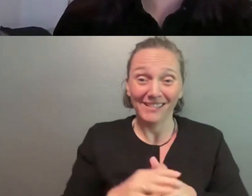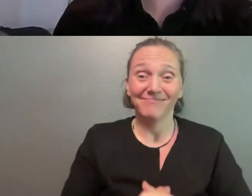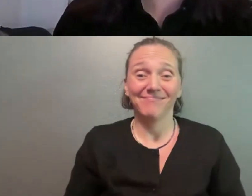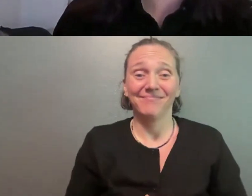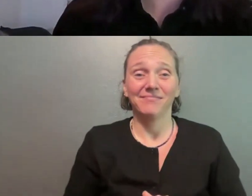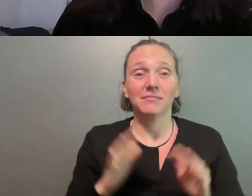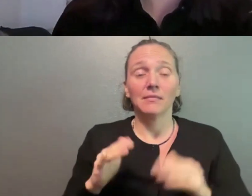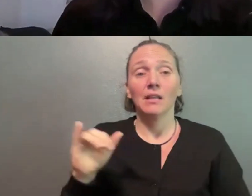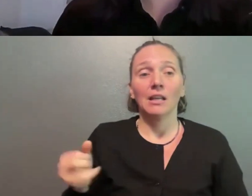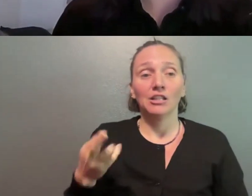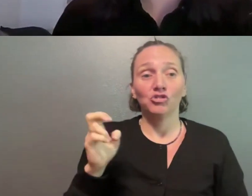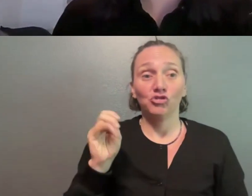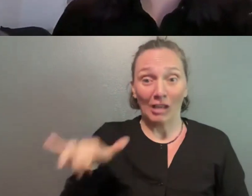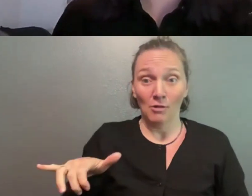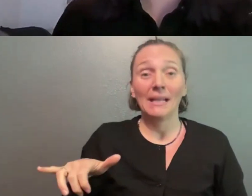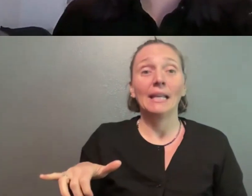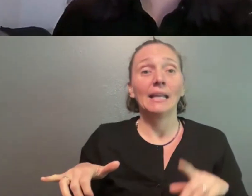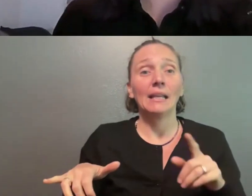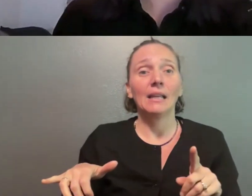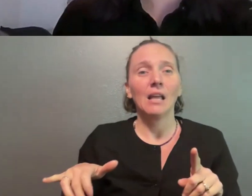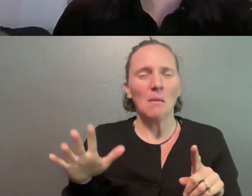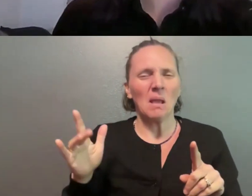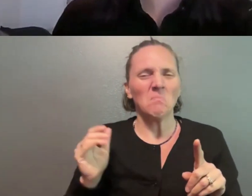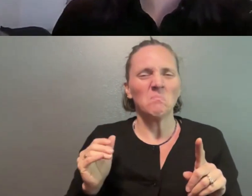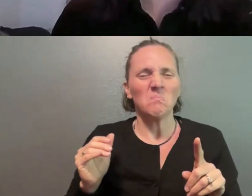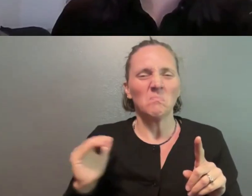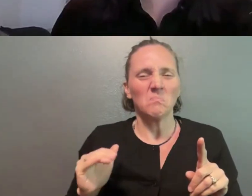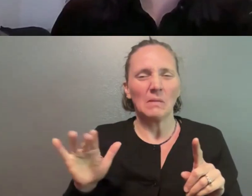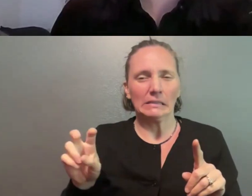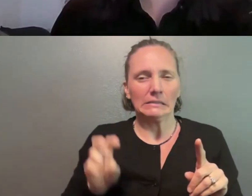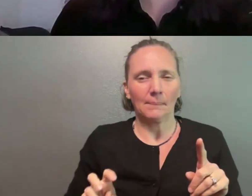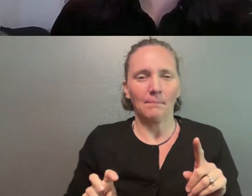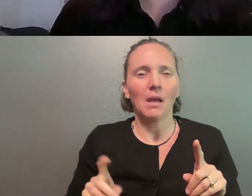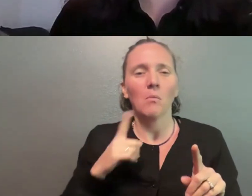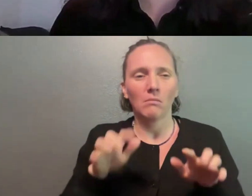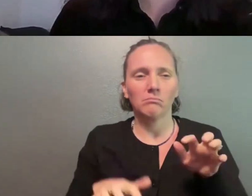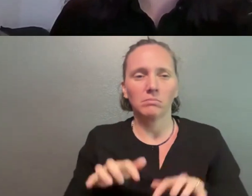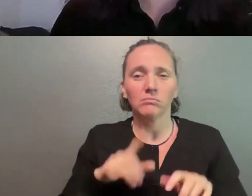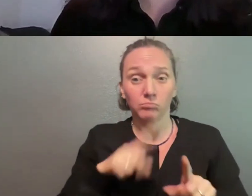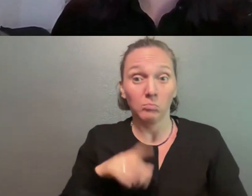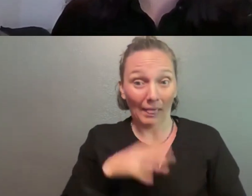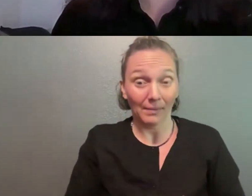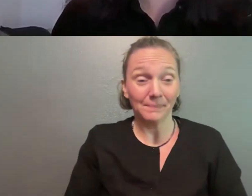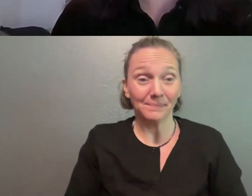Jeremy, also, and I'm actually going to go to another question and I can answer that in the in the chat.